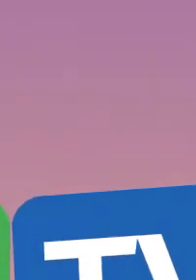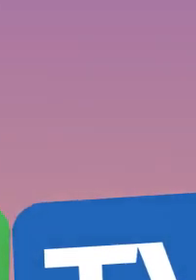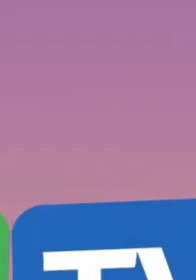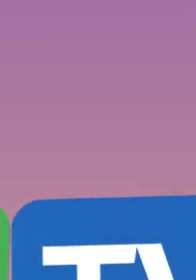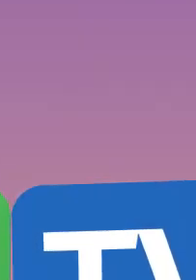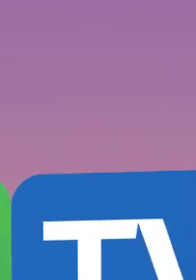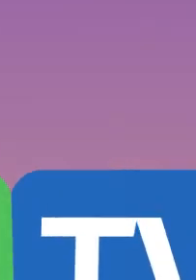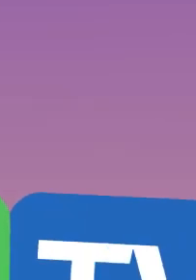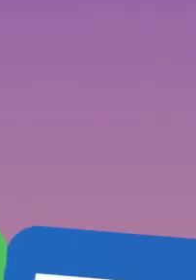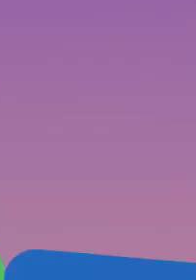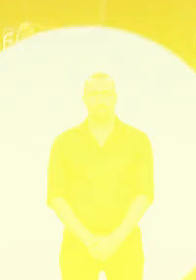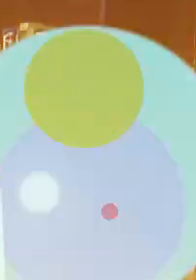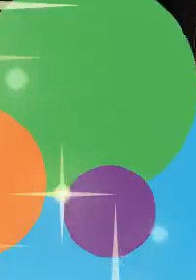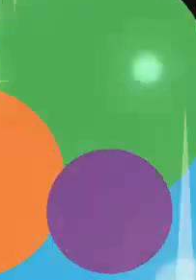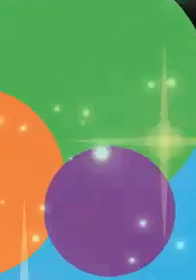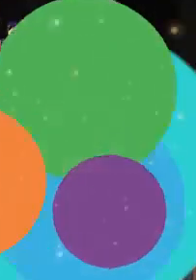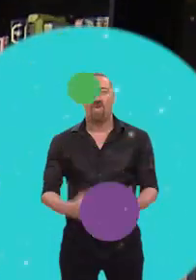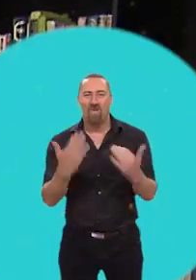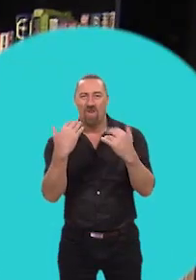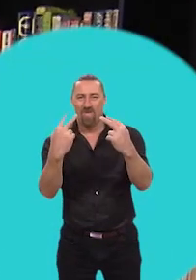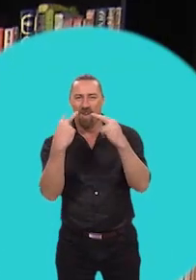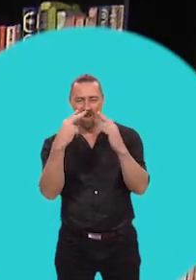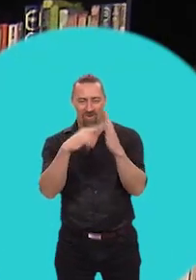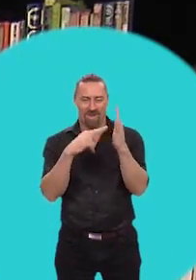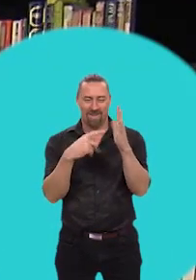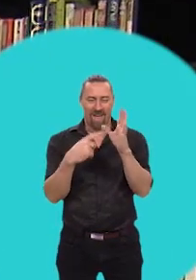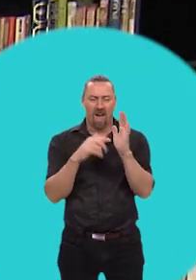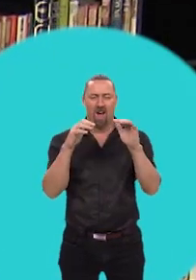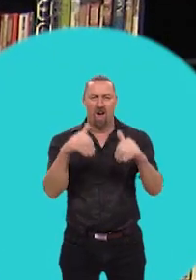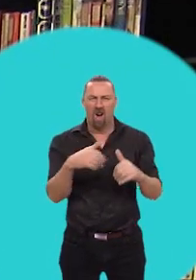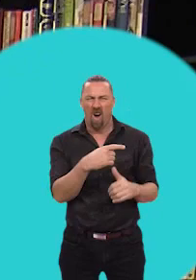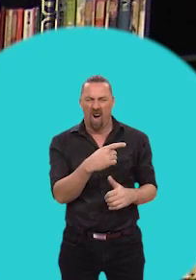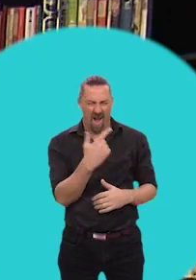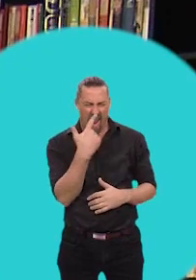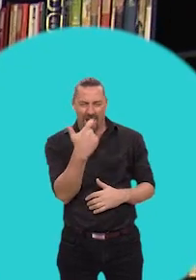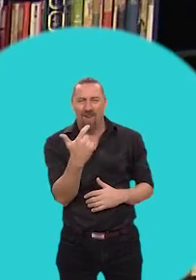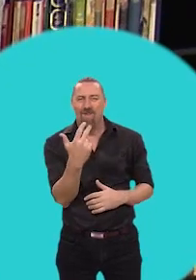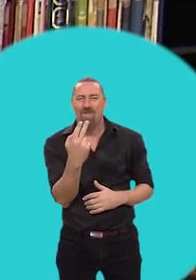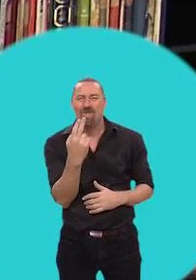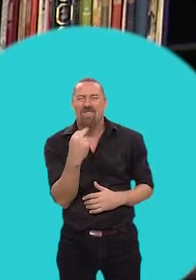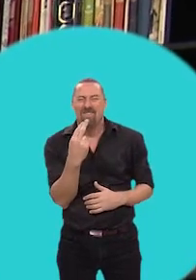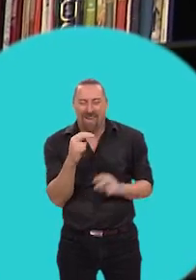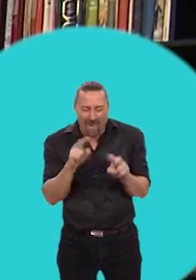[Child] Reading@home TV Welcome back to Reading@home. Wasn't Lucky, a cute little kangaroo.